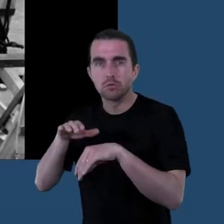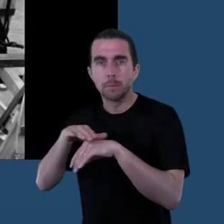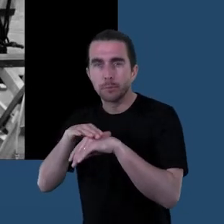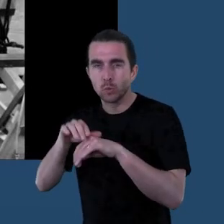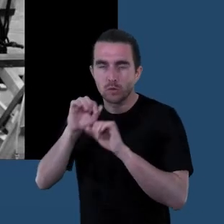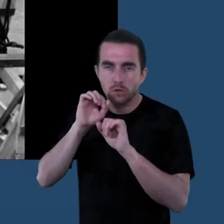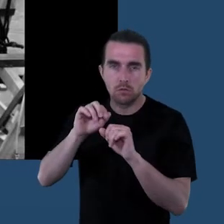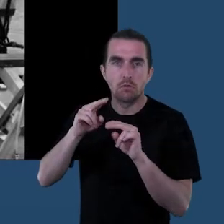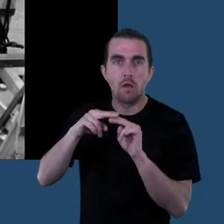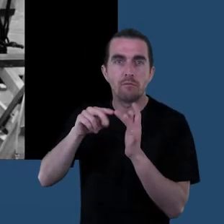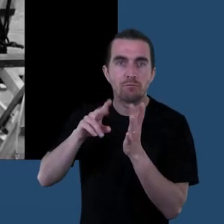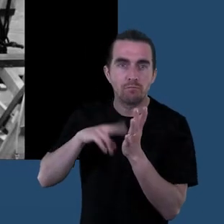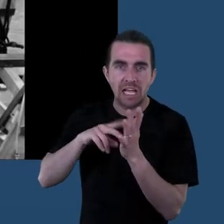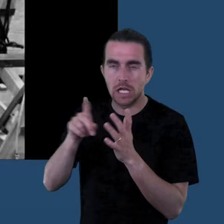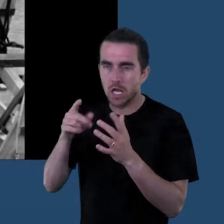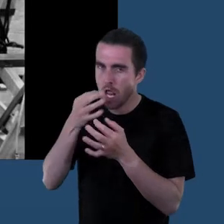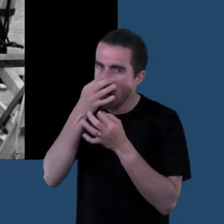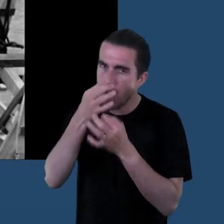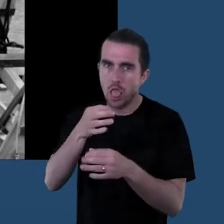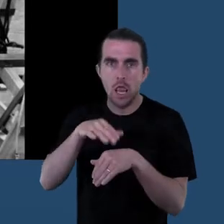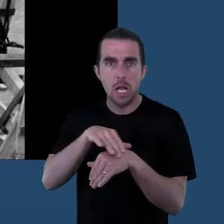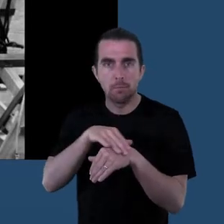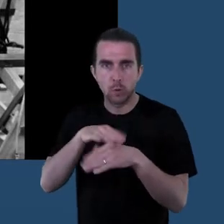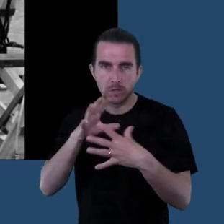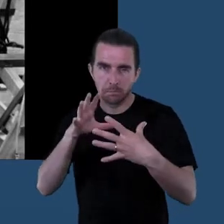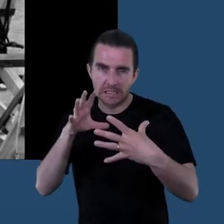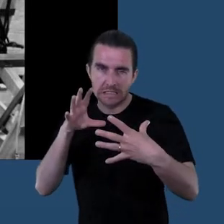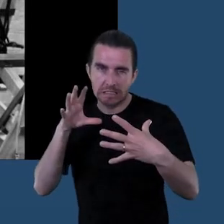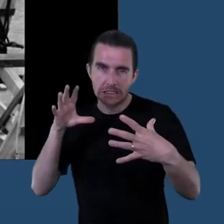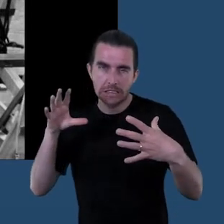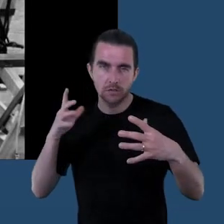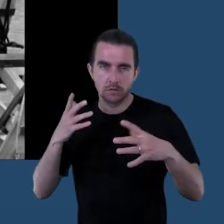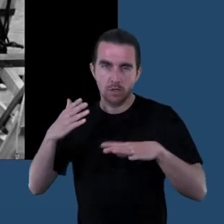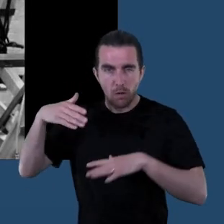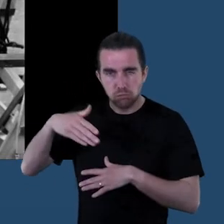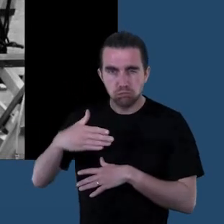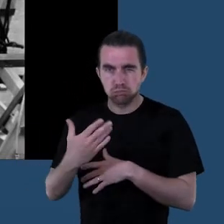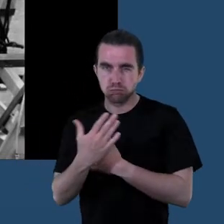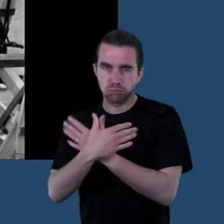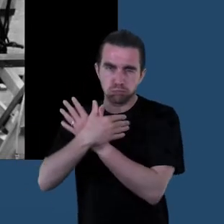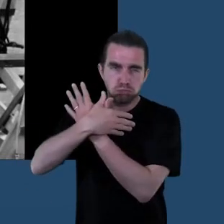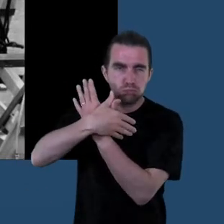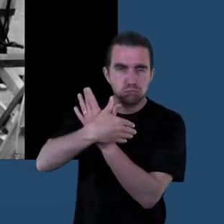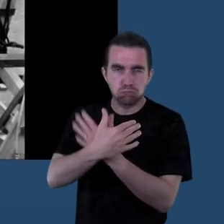but particularly the blues, because he was pushing very hard for this life-size model of a blue whale to be built